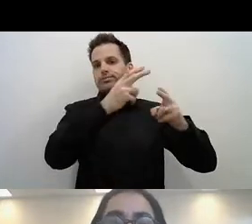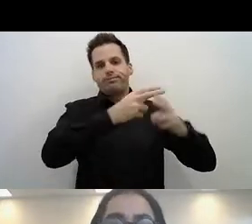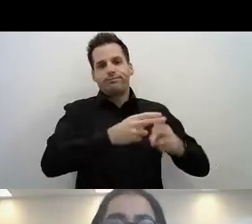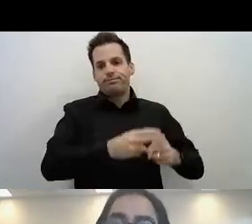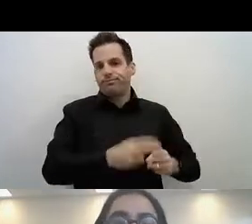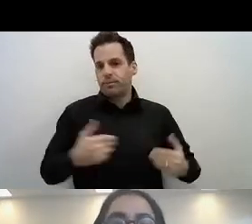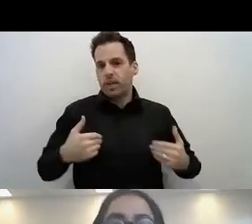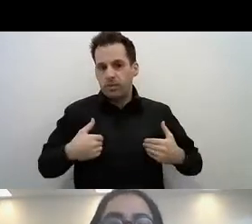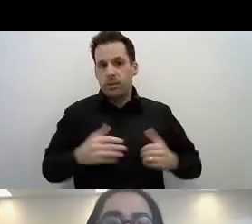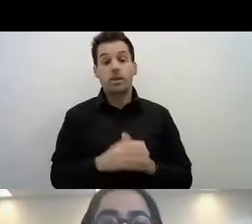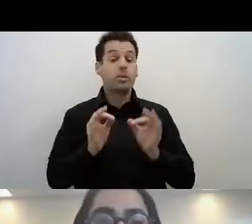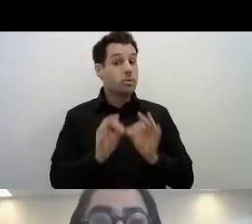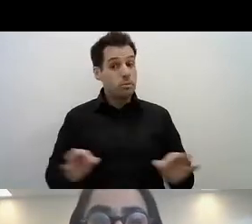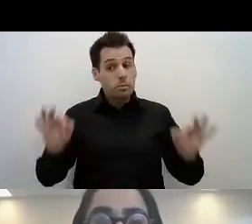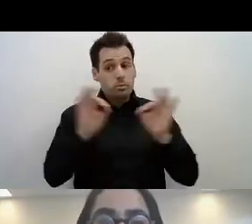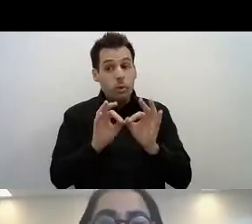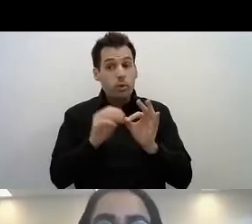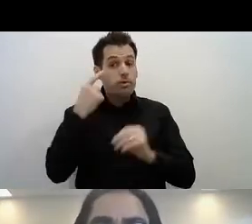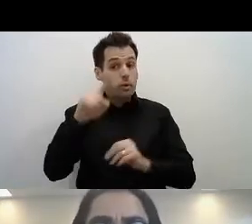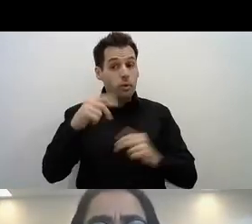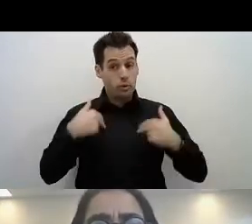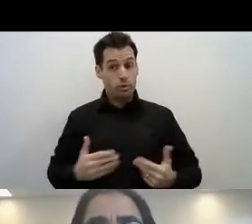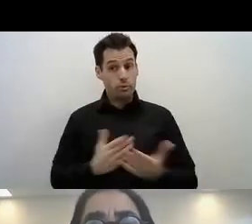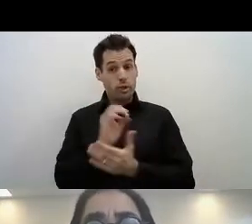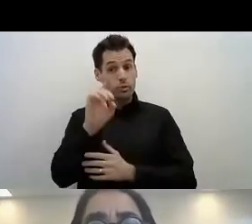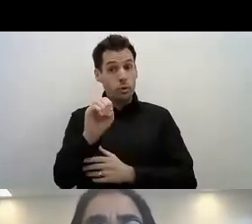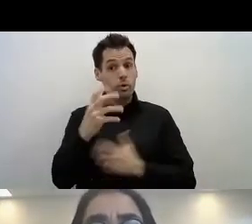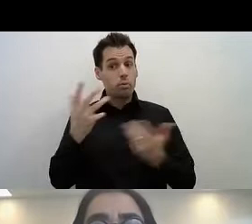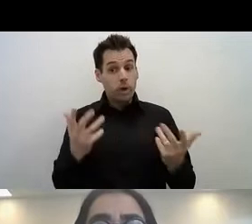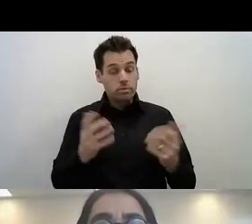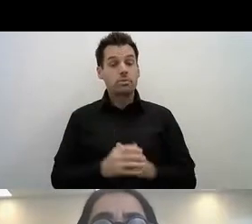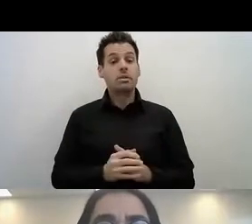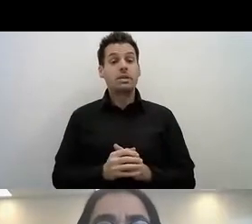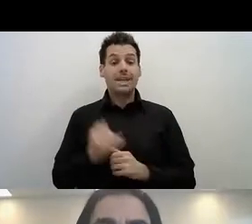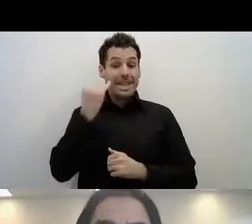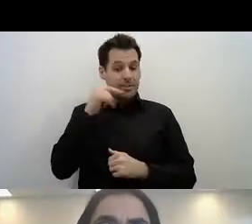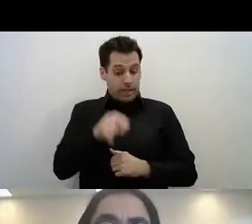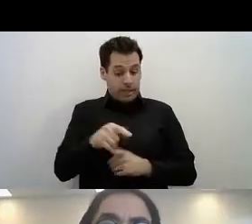based on our definition in our human rights code is that they are animals that are trained to